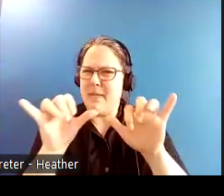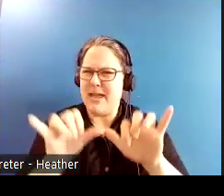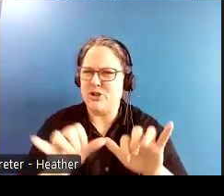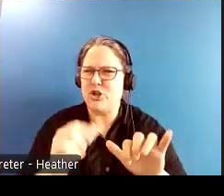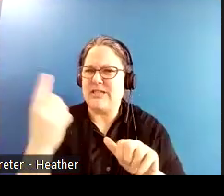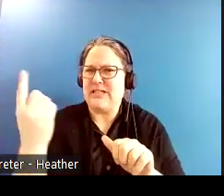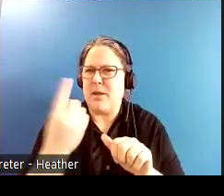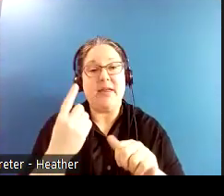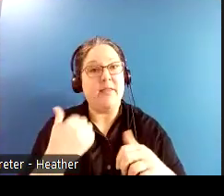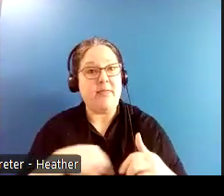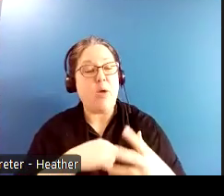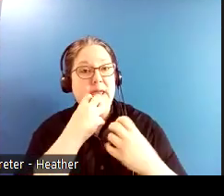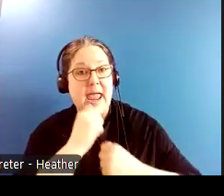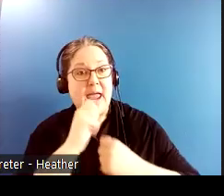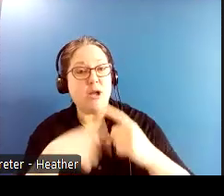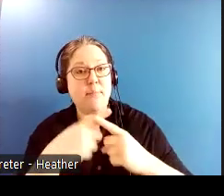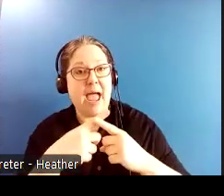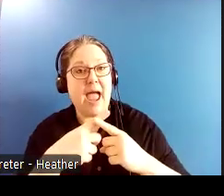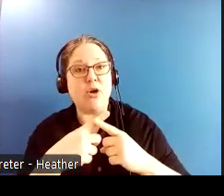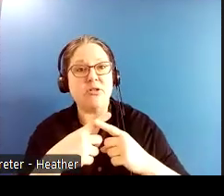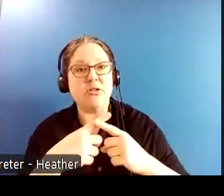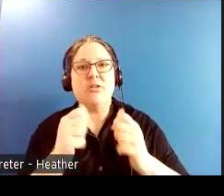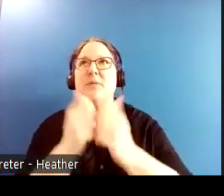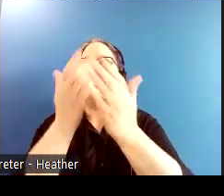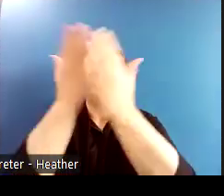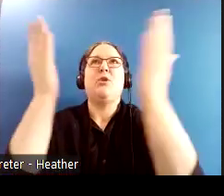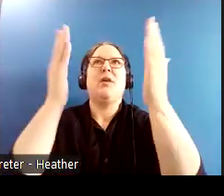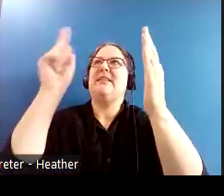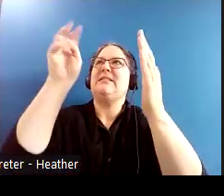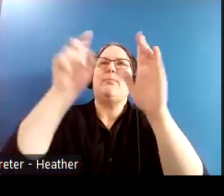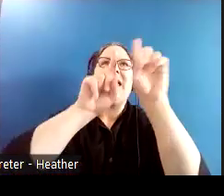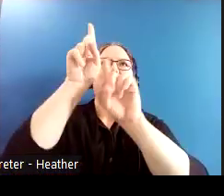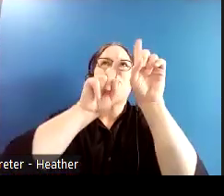that we cared about espec especially astronomical phenomena. But our our numbers were coming up like